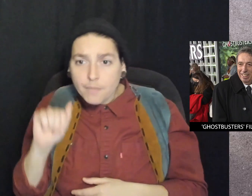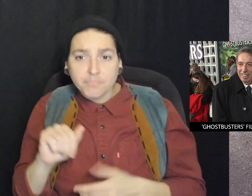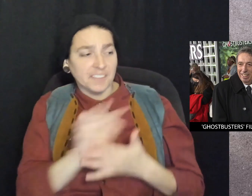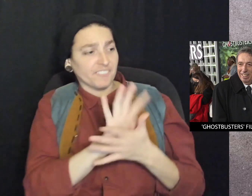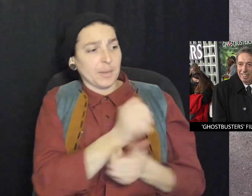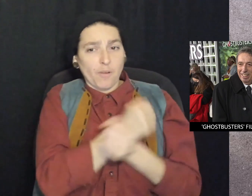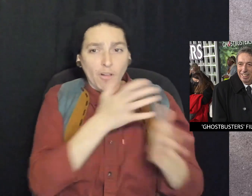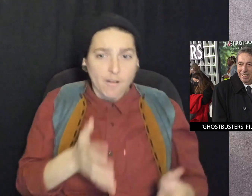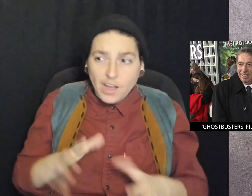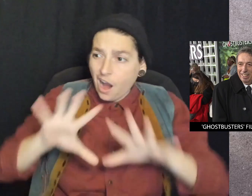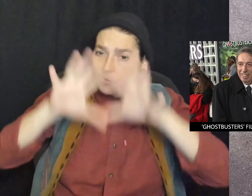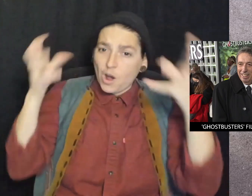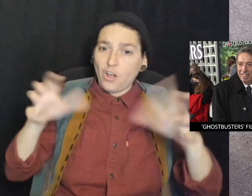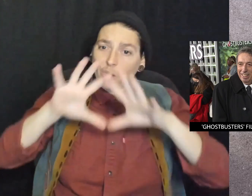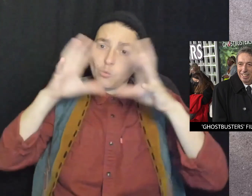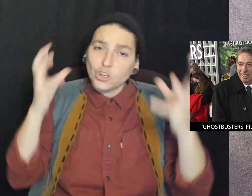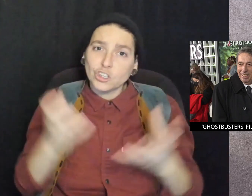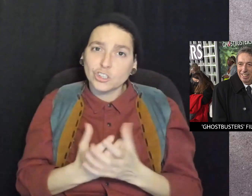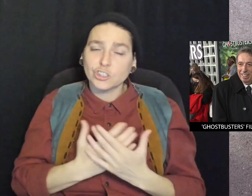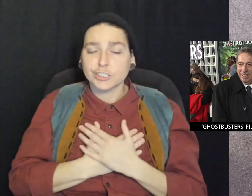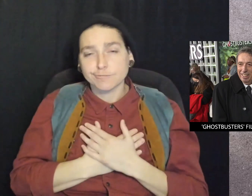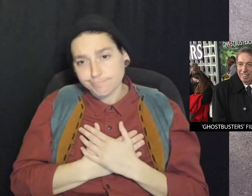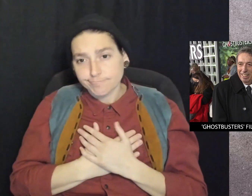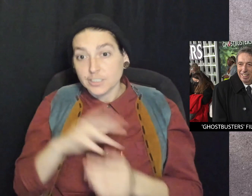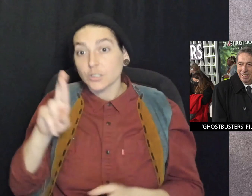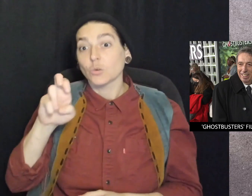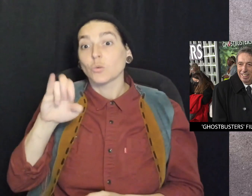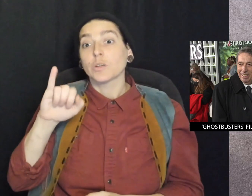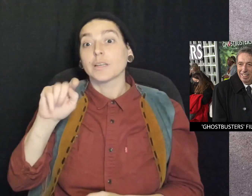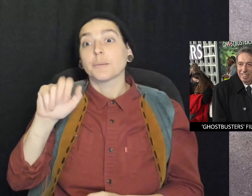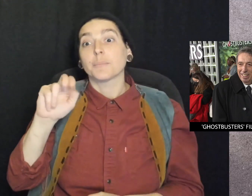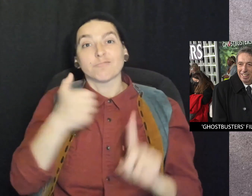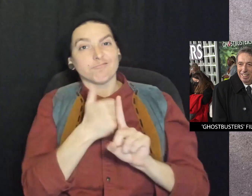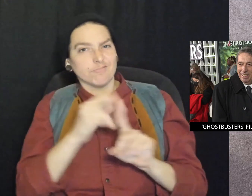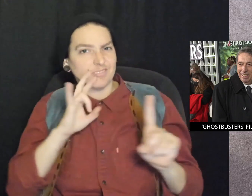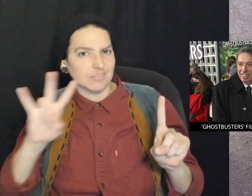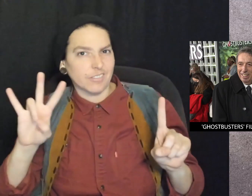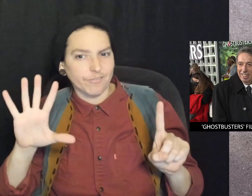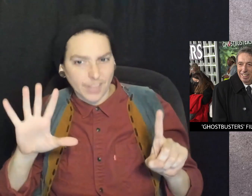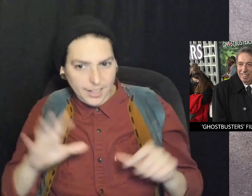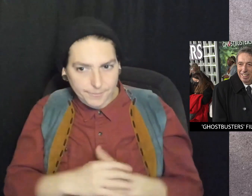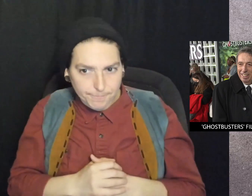and film lovers around the world Reitman was 75 years old